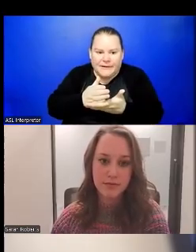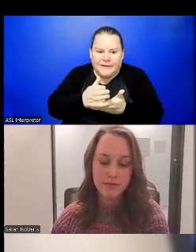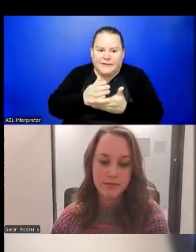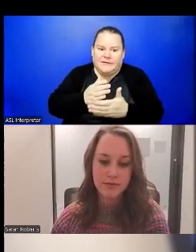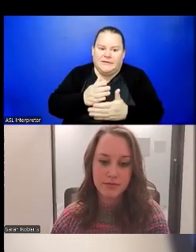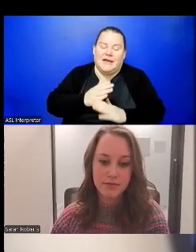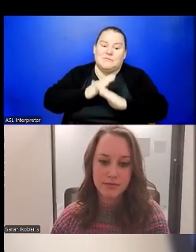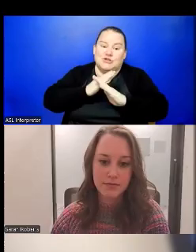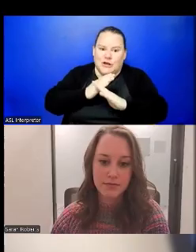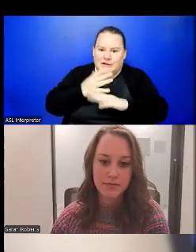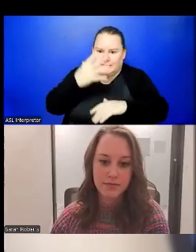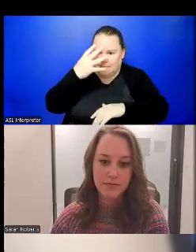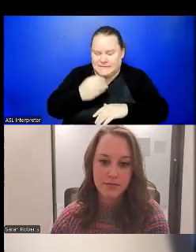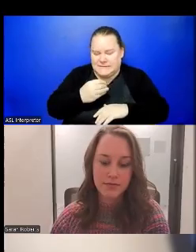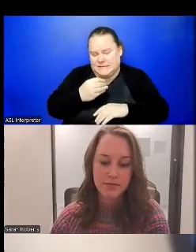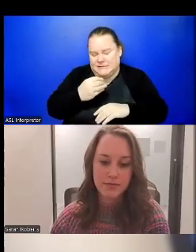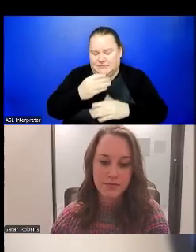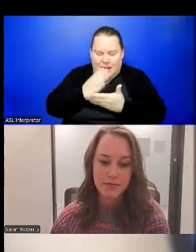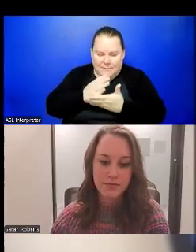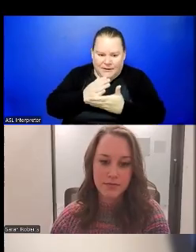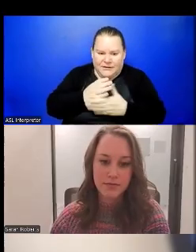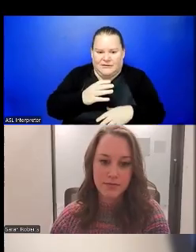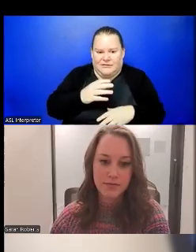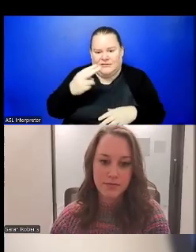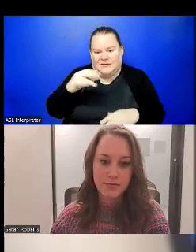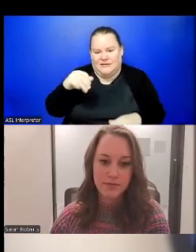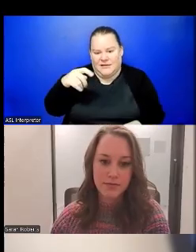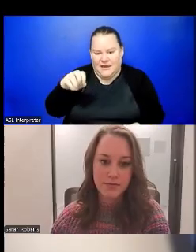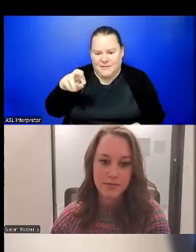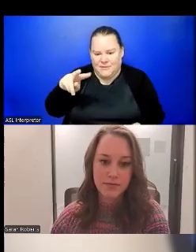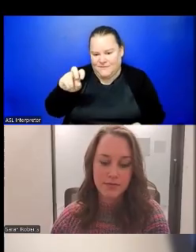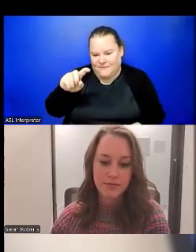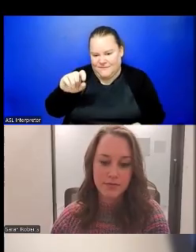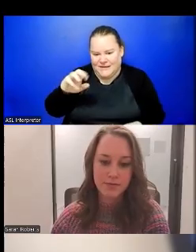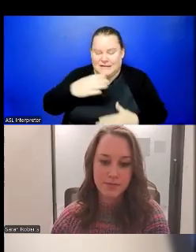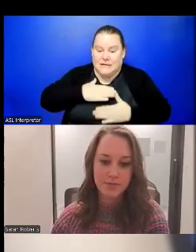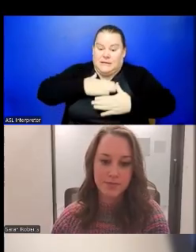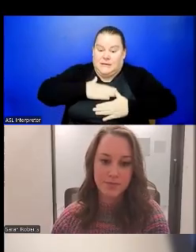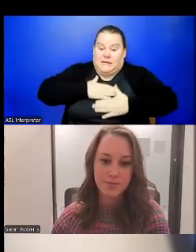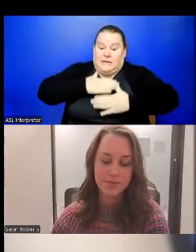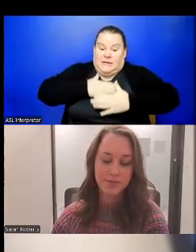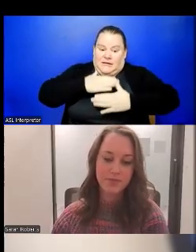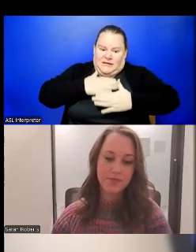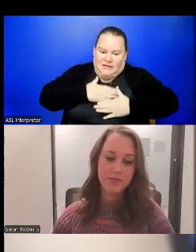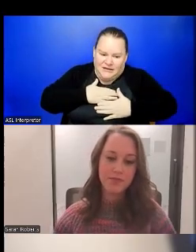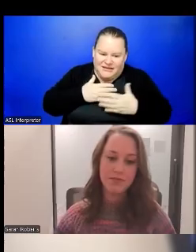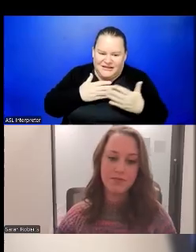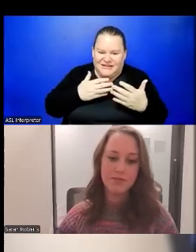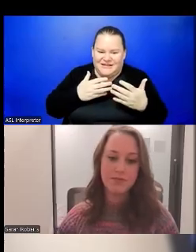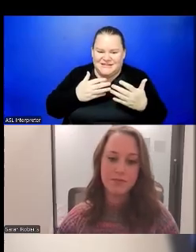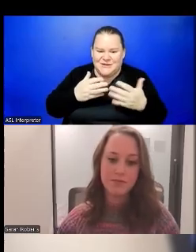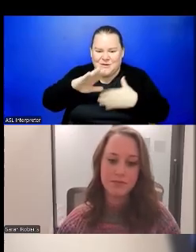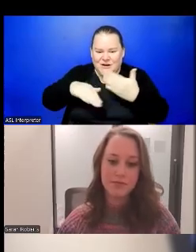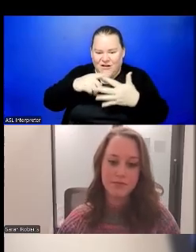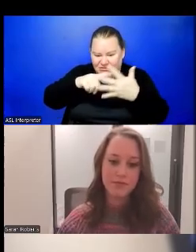hypoventilation, which results in hypoxemia and hypercapnia, and this all kind of comes from this combined effect of the